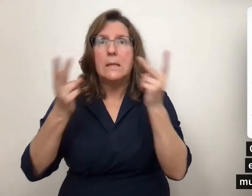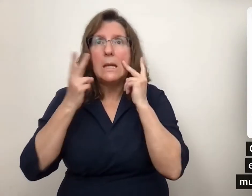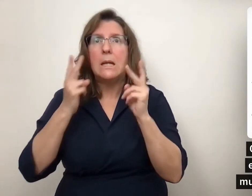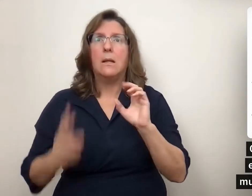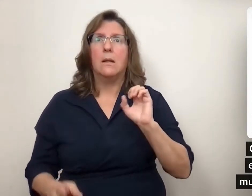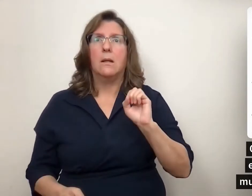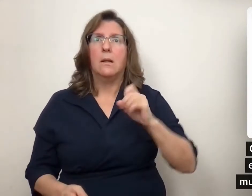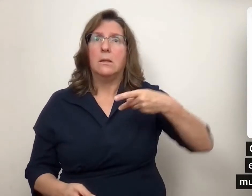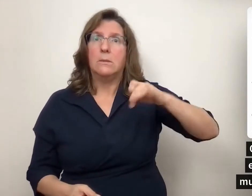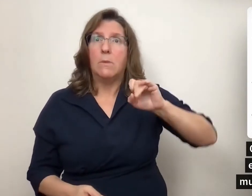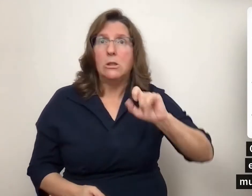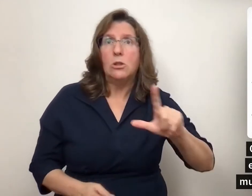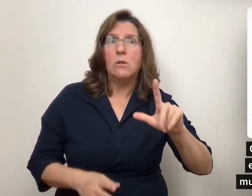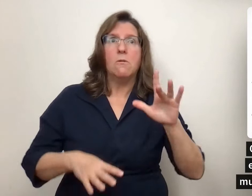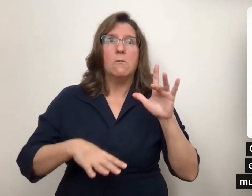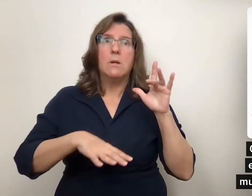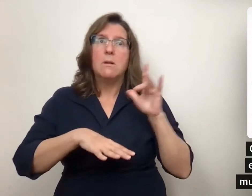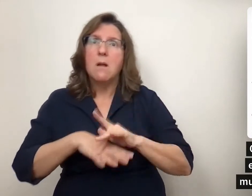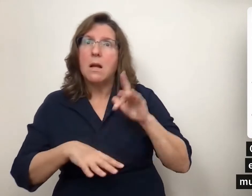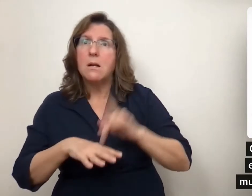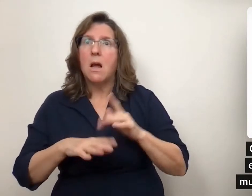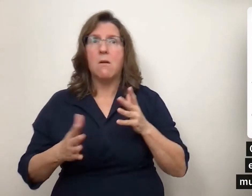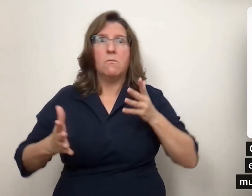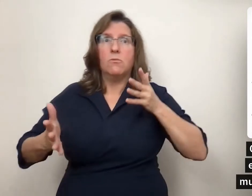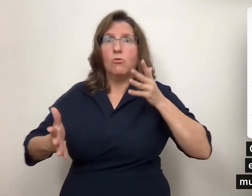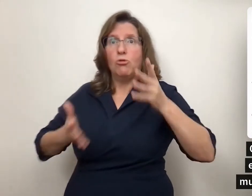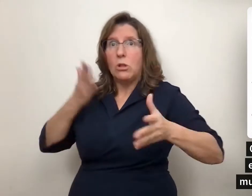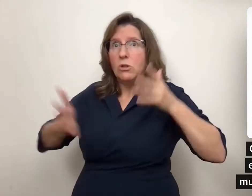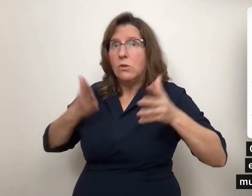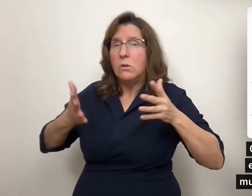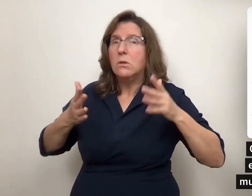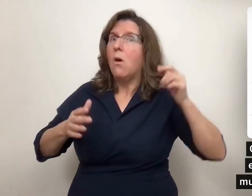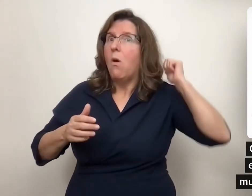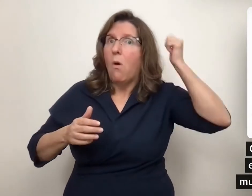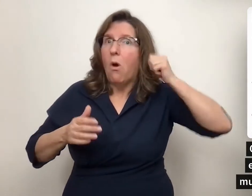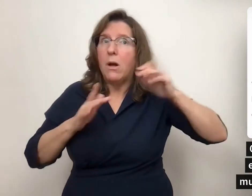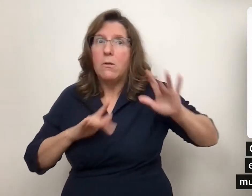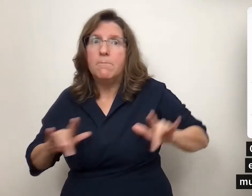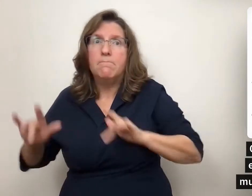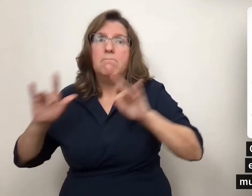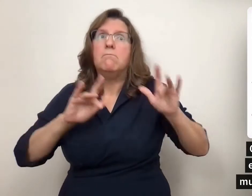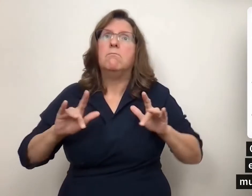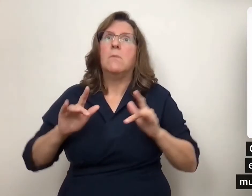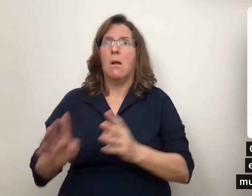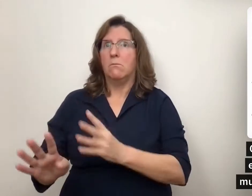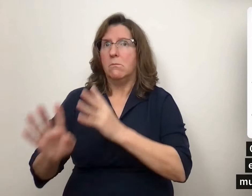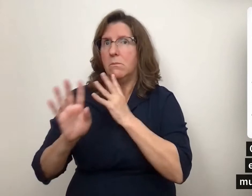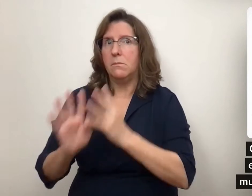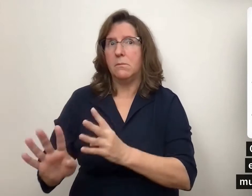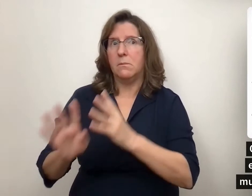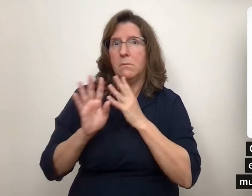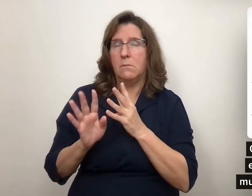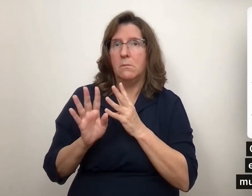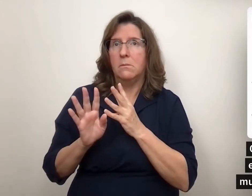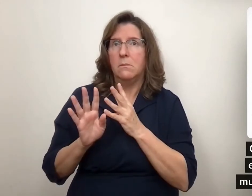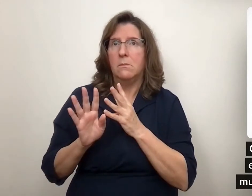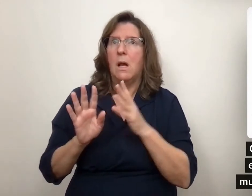writing, seeing, spatial, tactile, gestural, auditory, and oral elements.